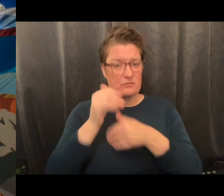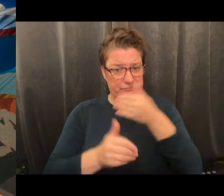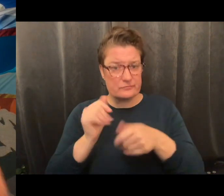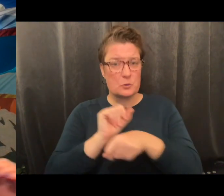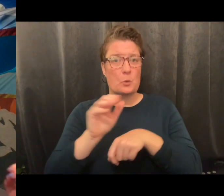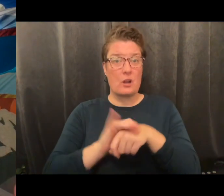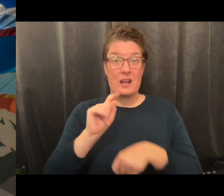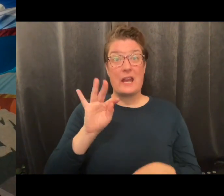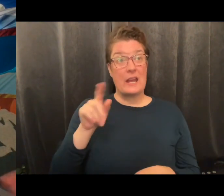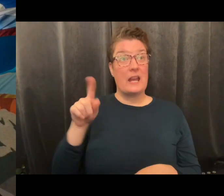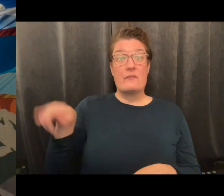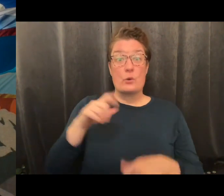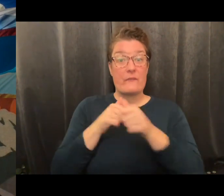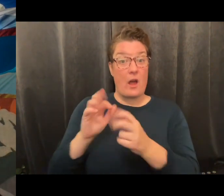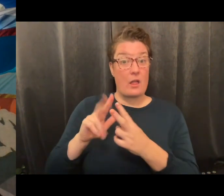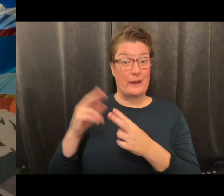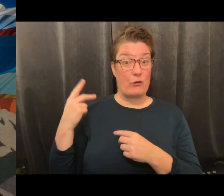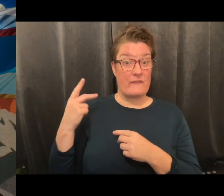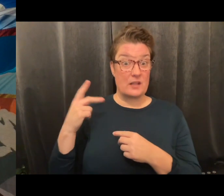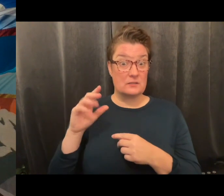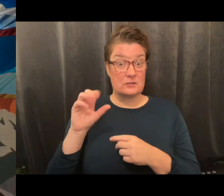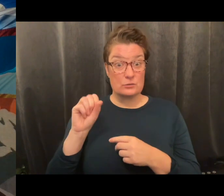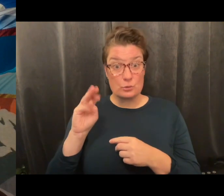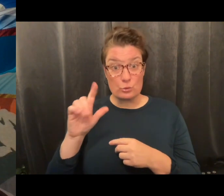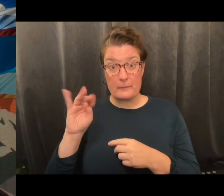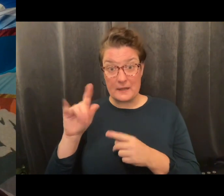But also as part of this, one thing that is very, very clear is that